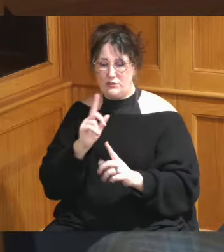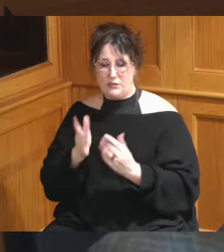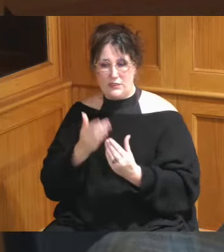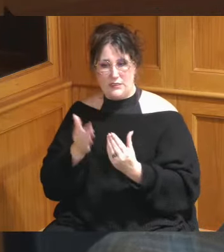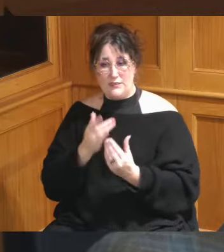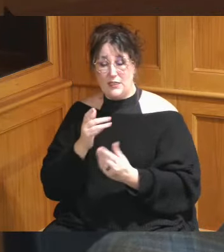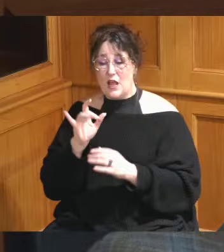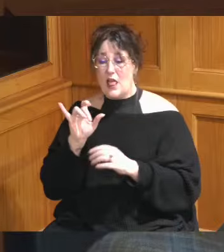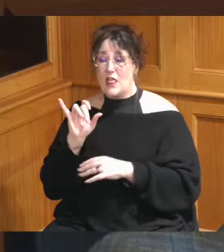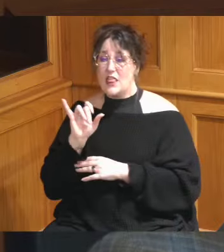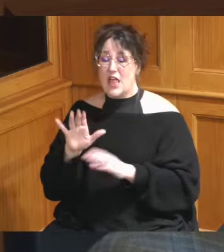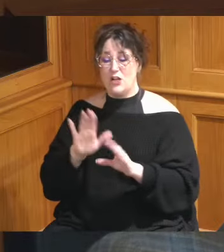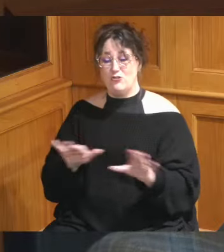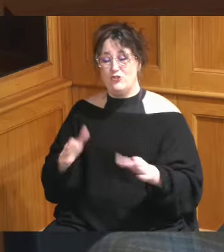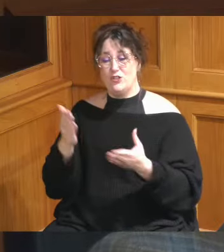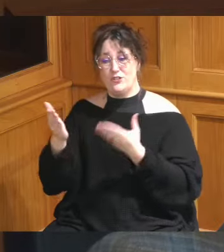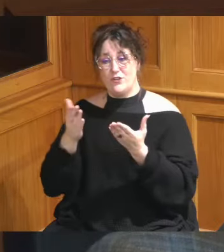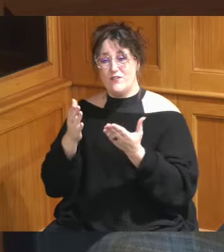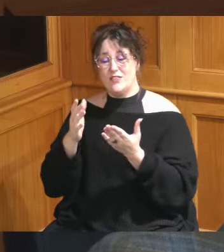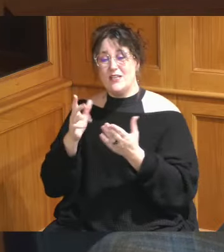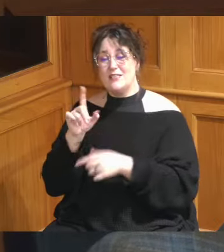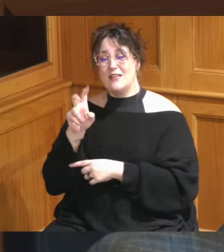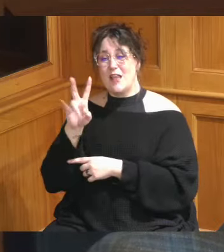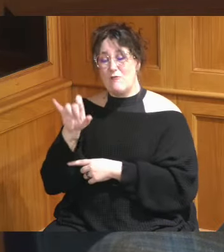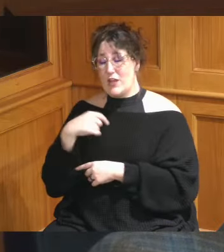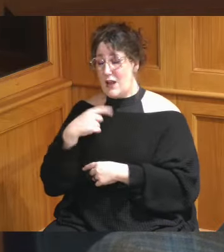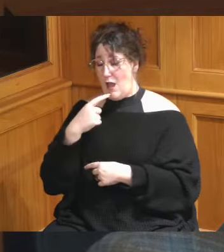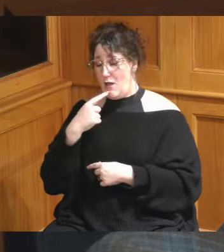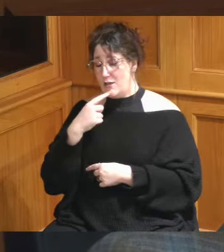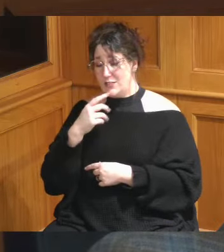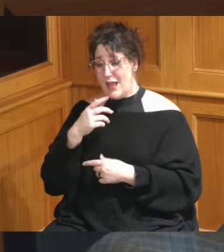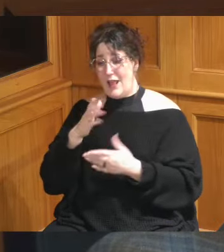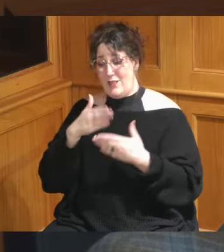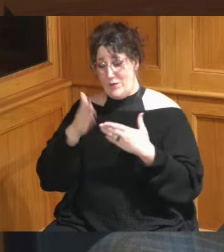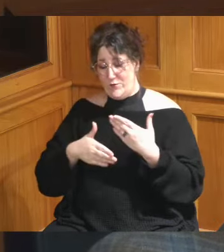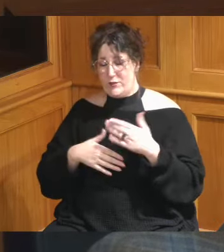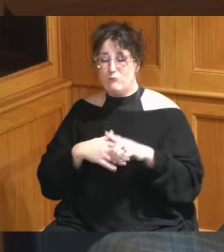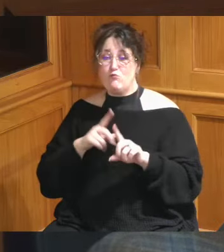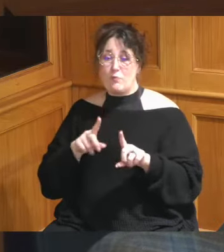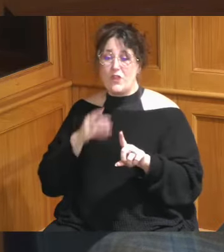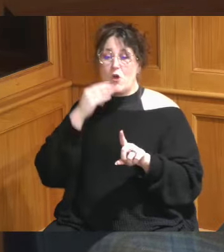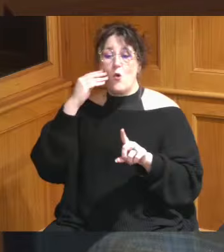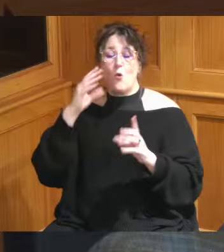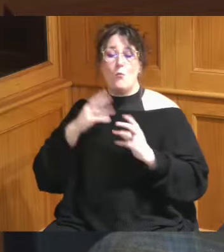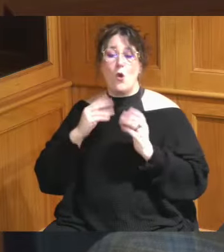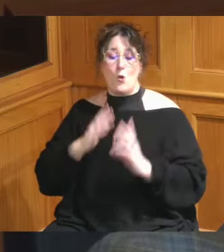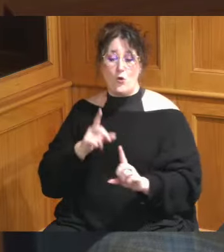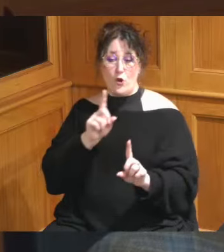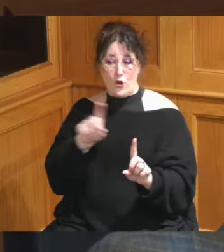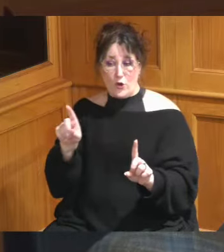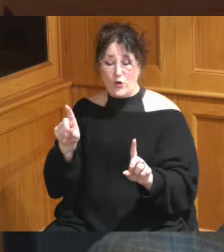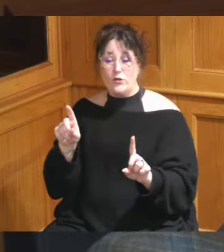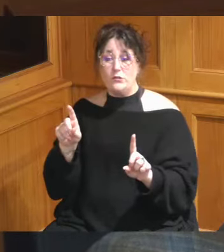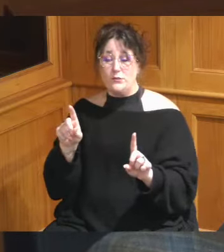levy, I'll say this and wrap up to the homeowner that's out there or the citizen that's out there